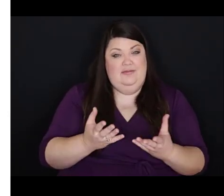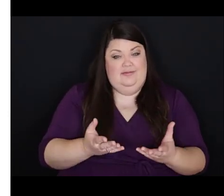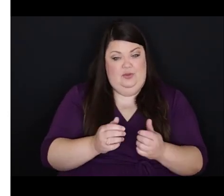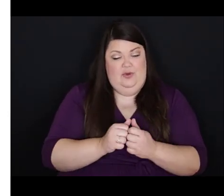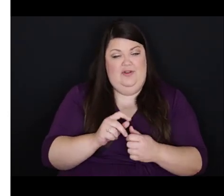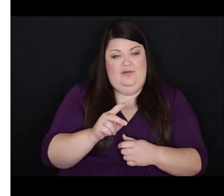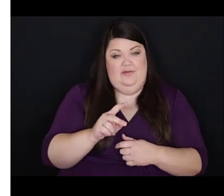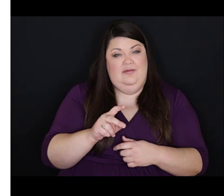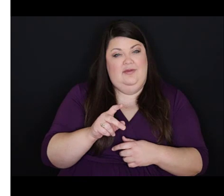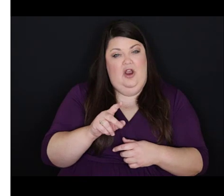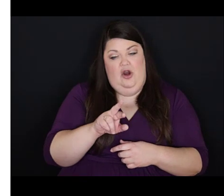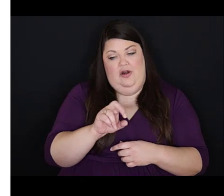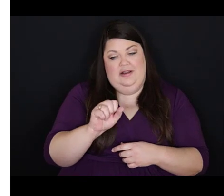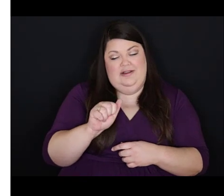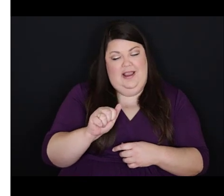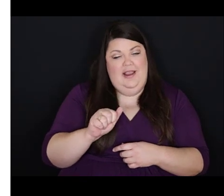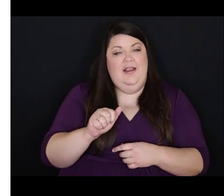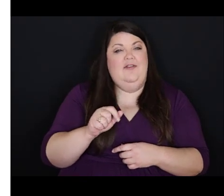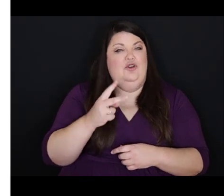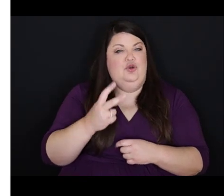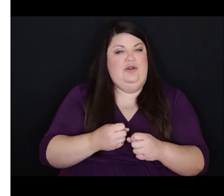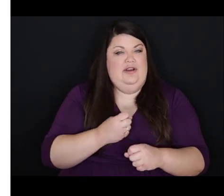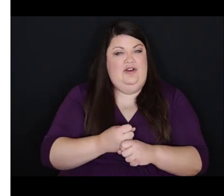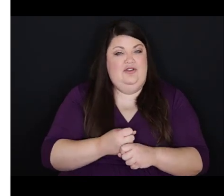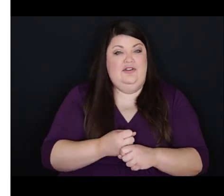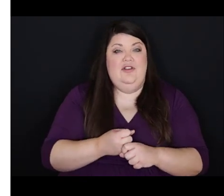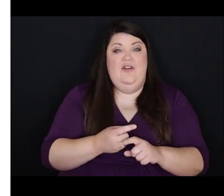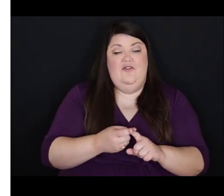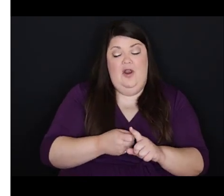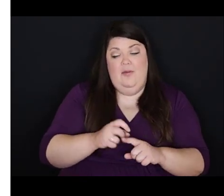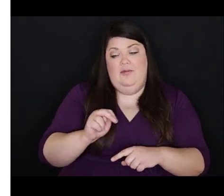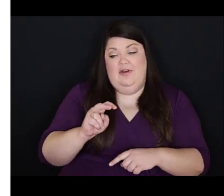from the VR program from Nevada where she was the Director for 10 years.